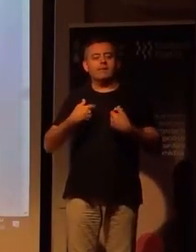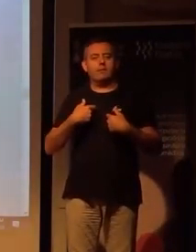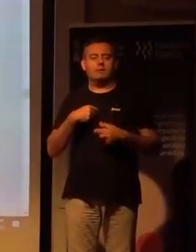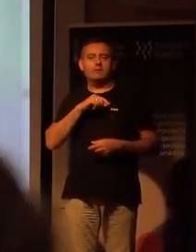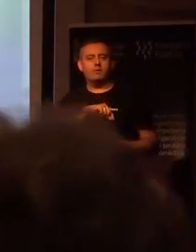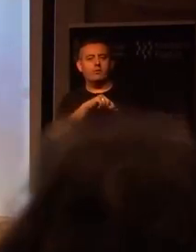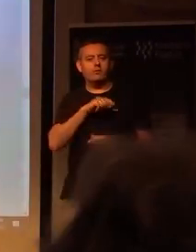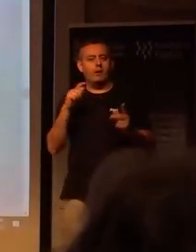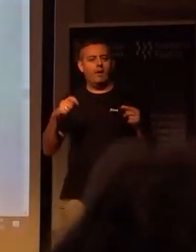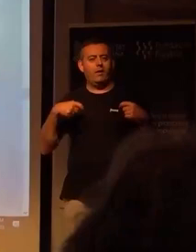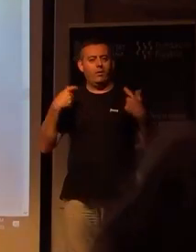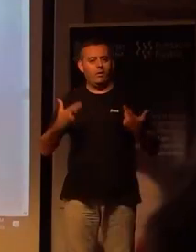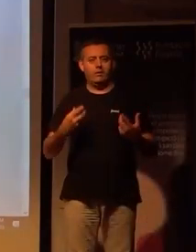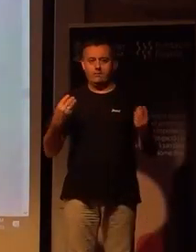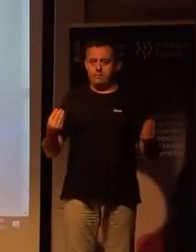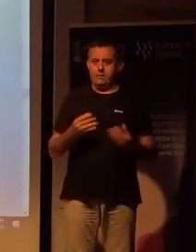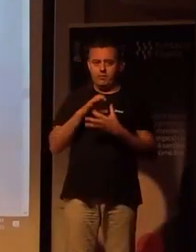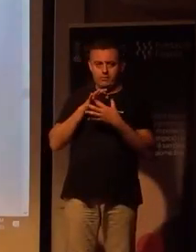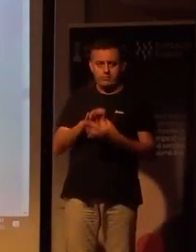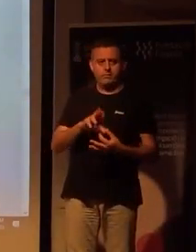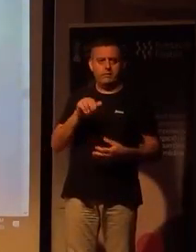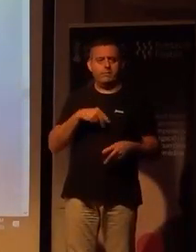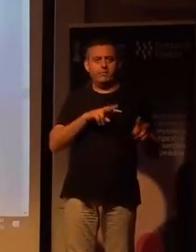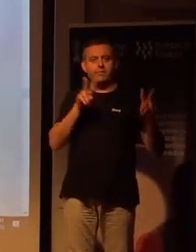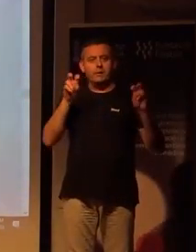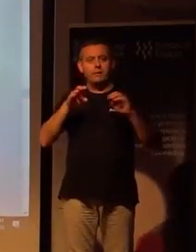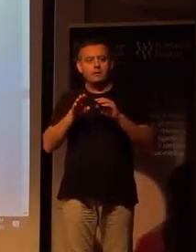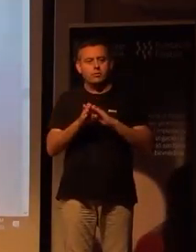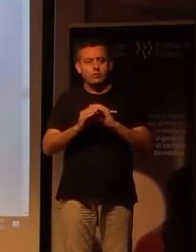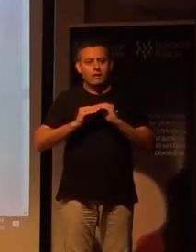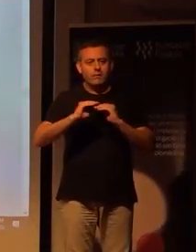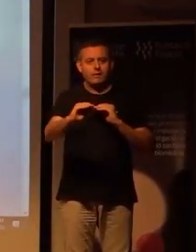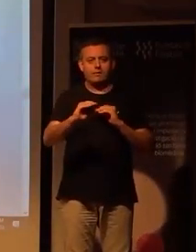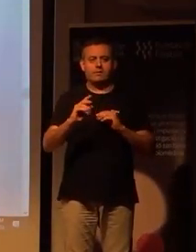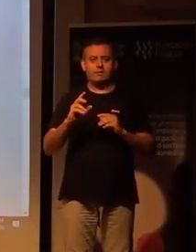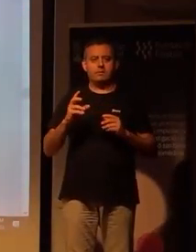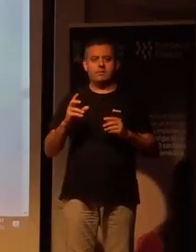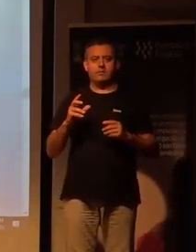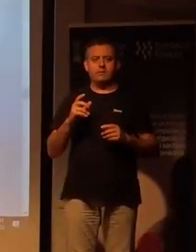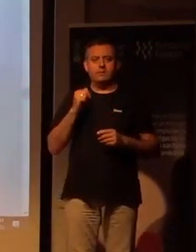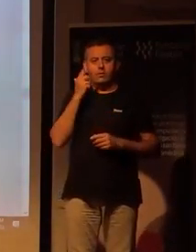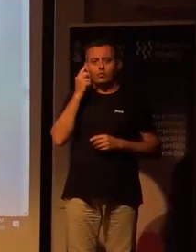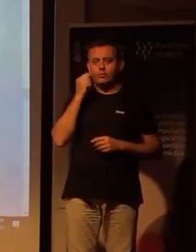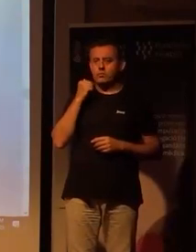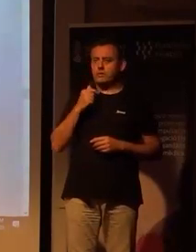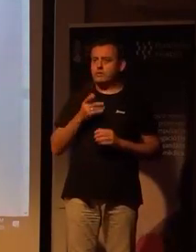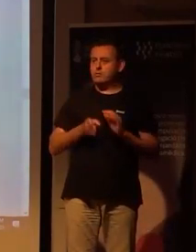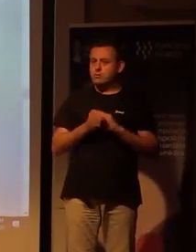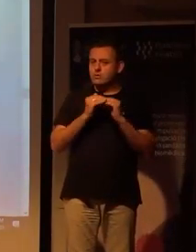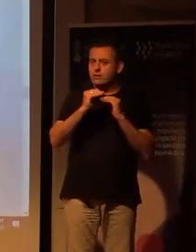leading you to more sustainable guidelines and also healthier habits. To achieve a diet richer in fruits and vegetables,